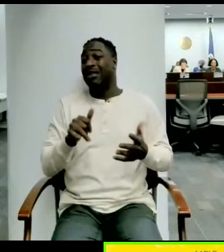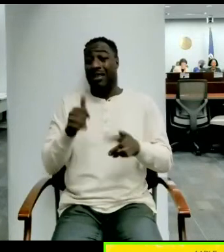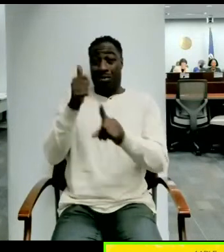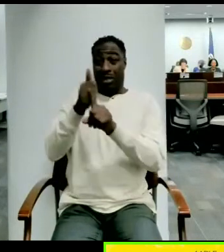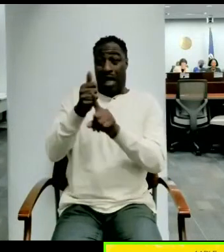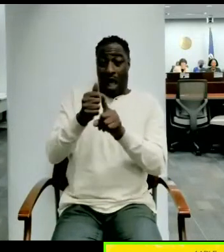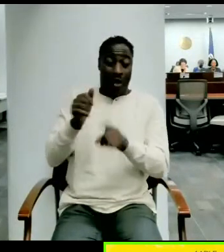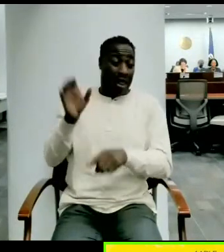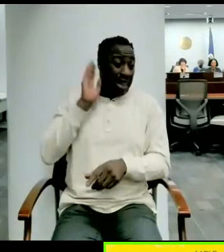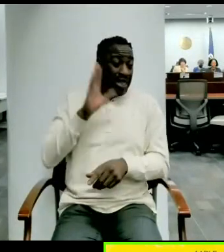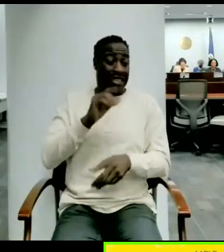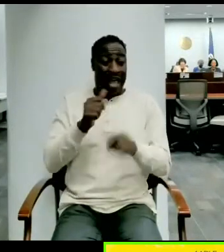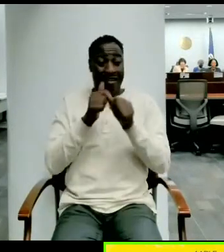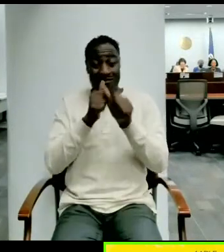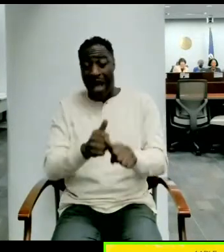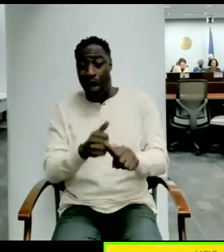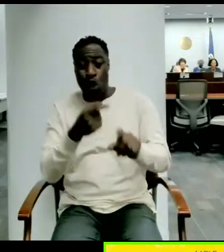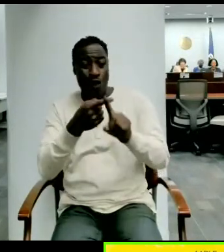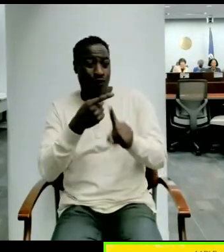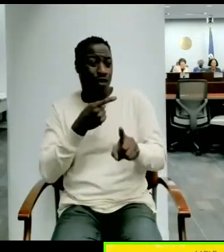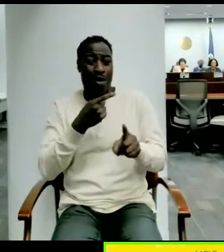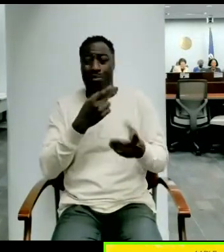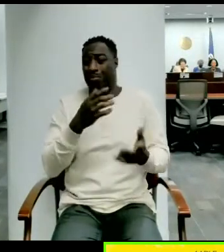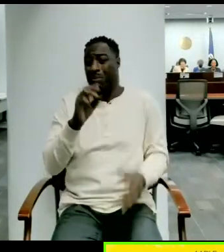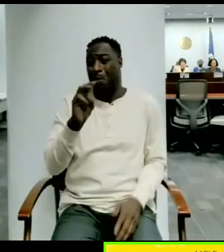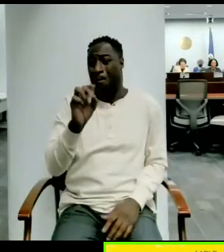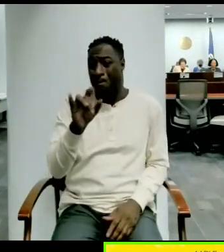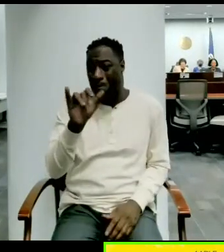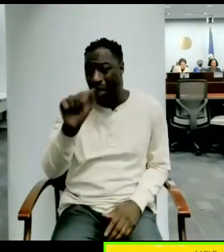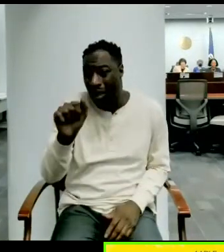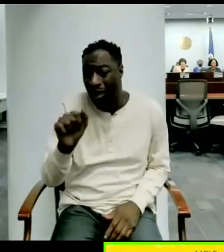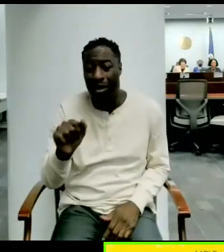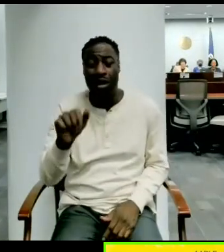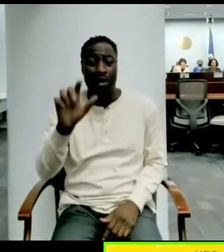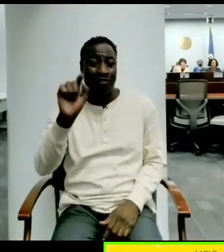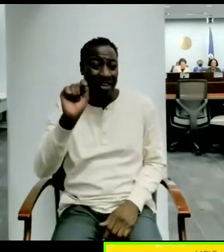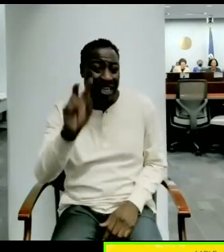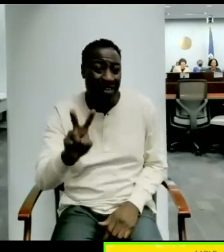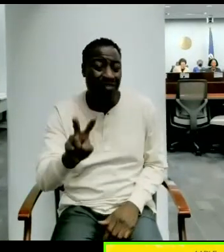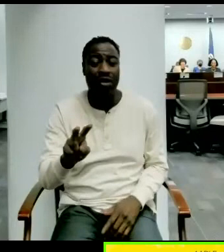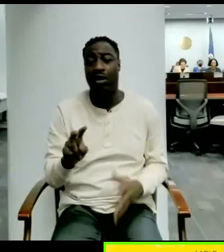um from mainstream media and, you know, the way that the reporting was done,